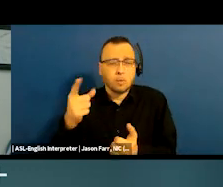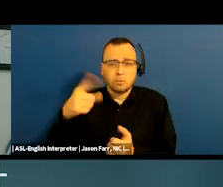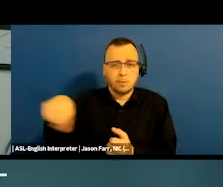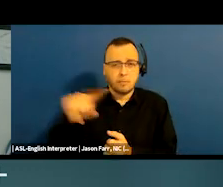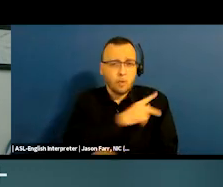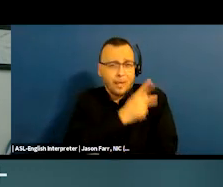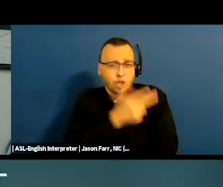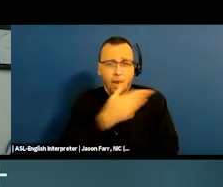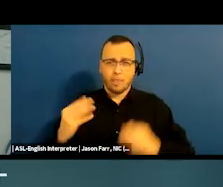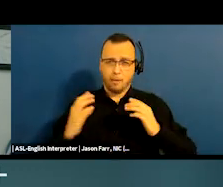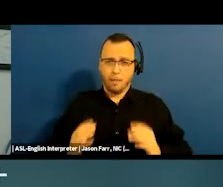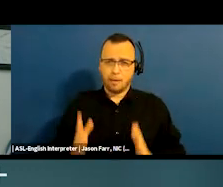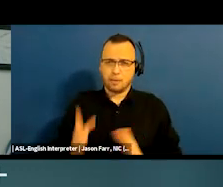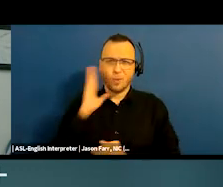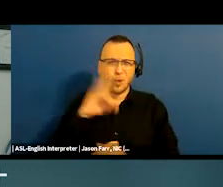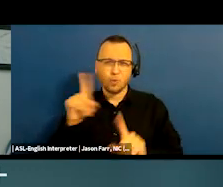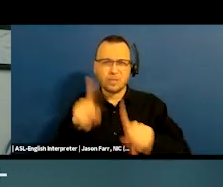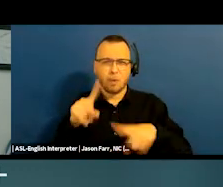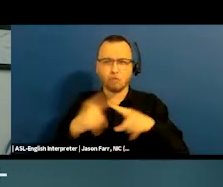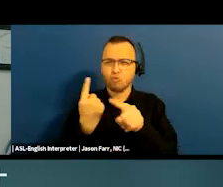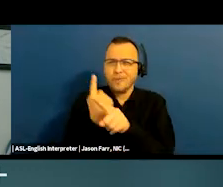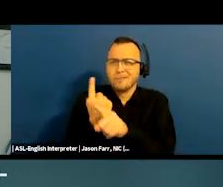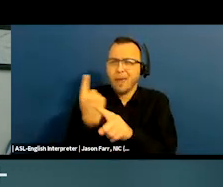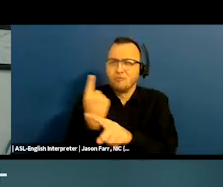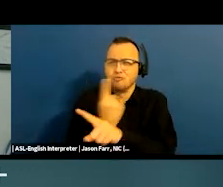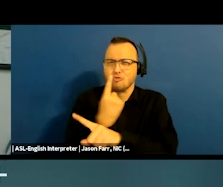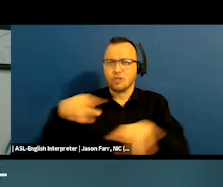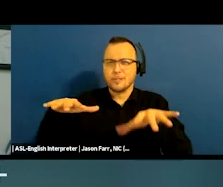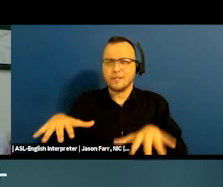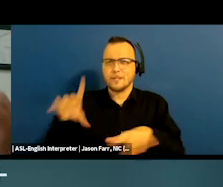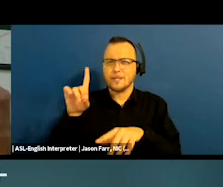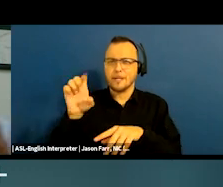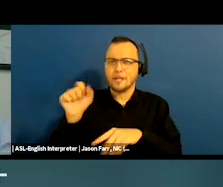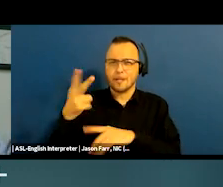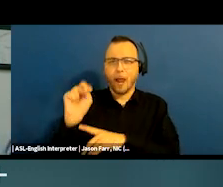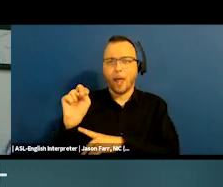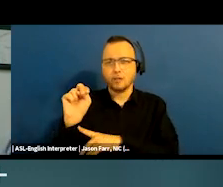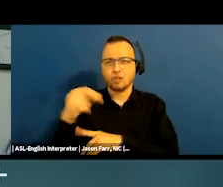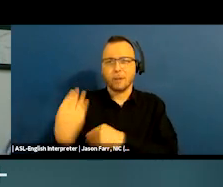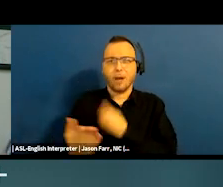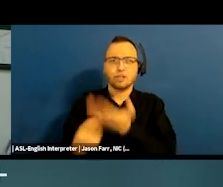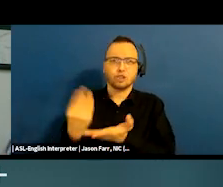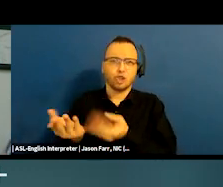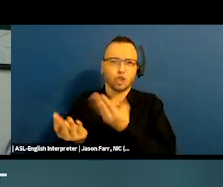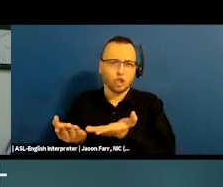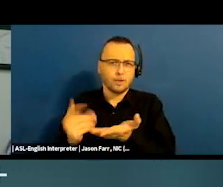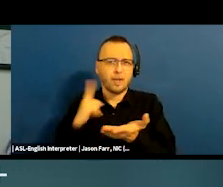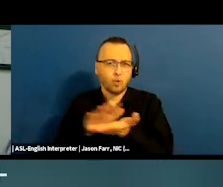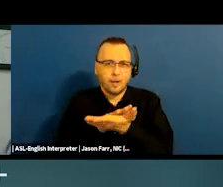and a lot of what Mari and Laura have mentioned, 90% or greater than 90% of the time,